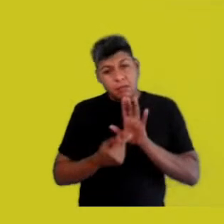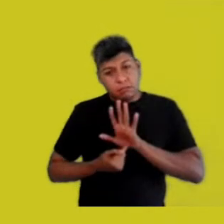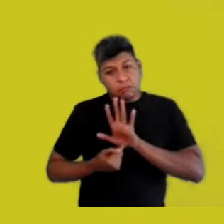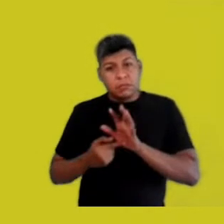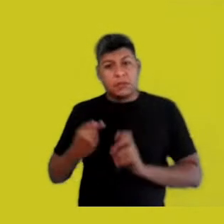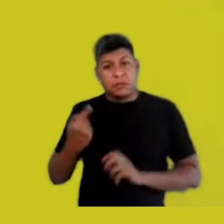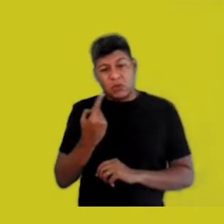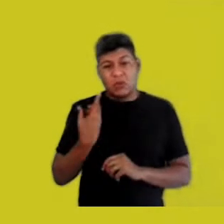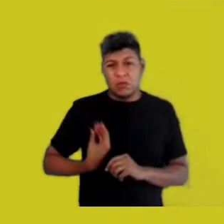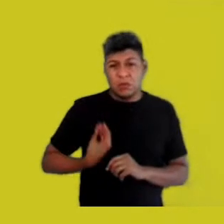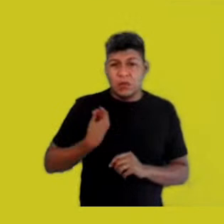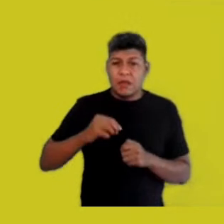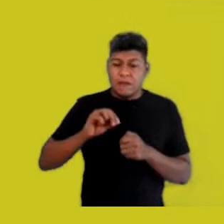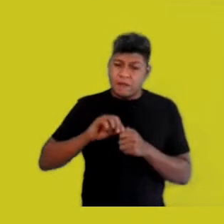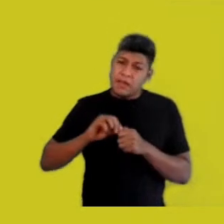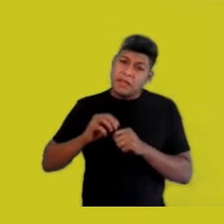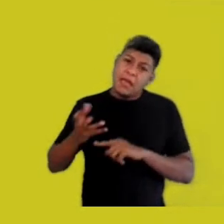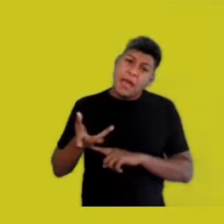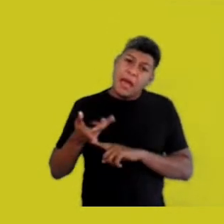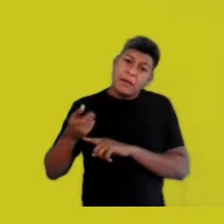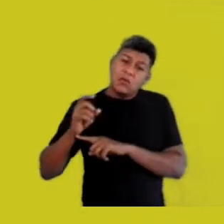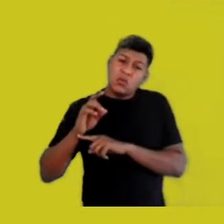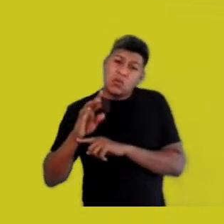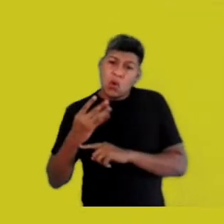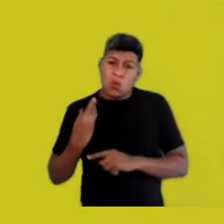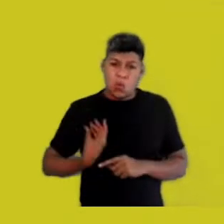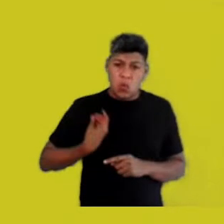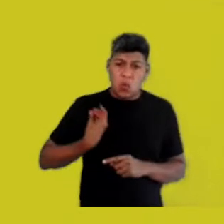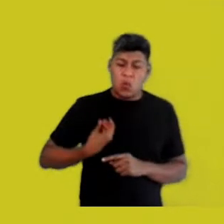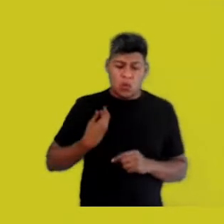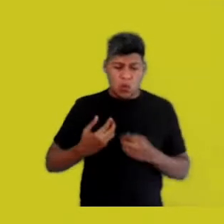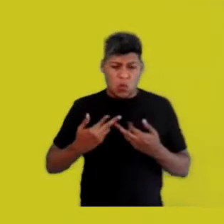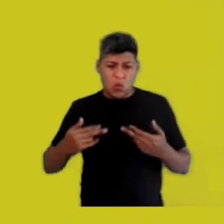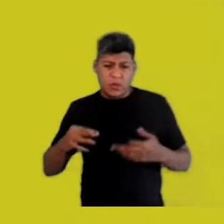that art praxis only deals with technical and aesthetical issues.